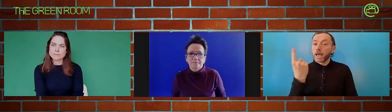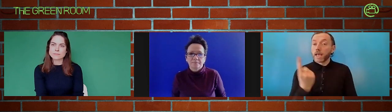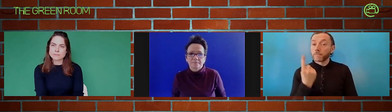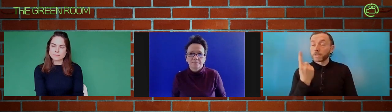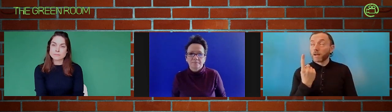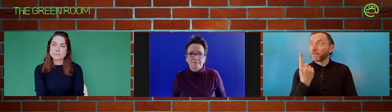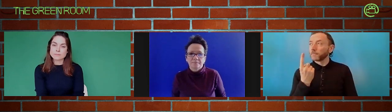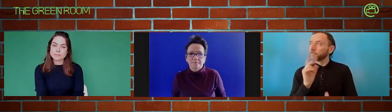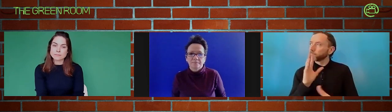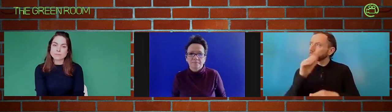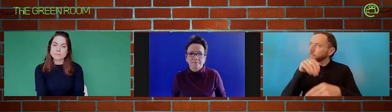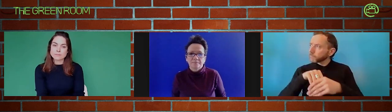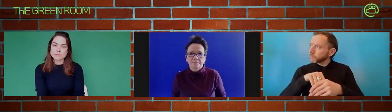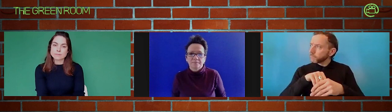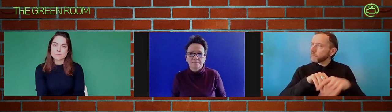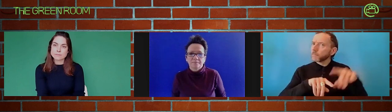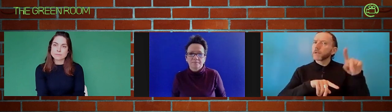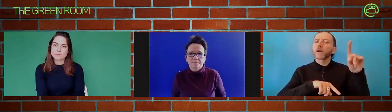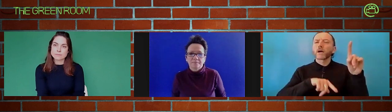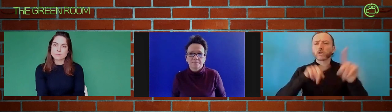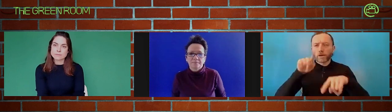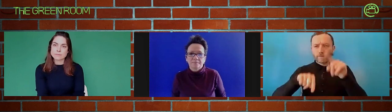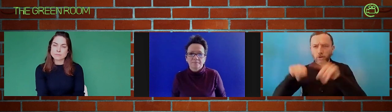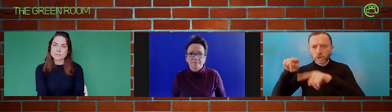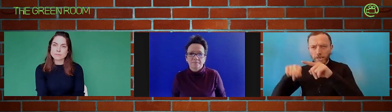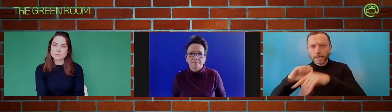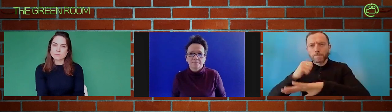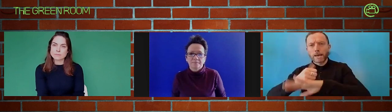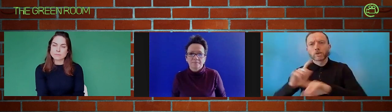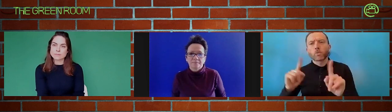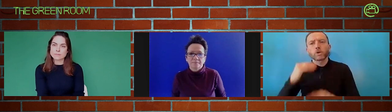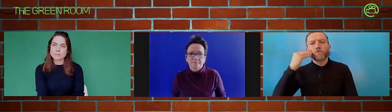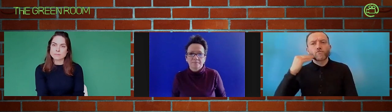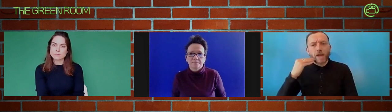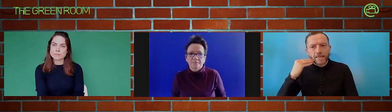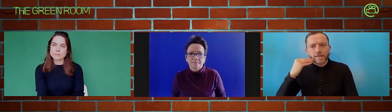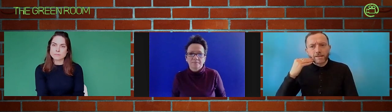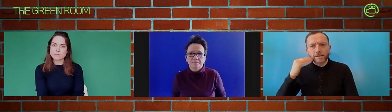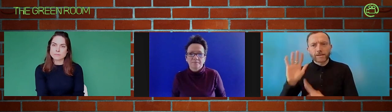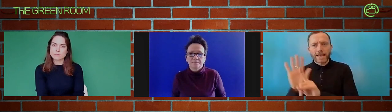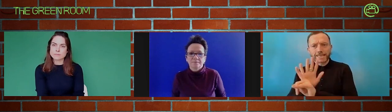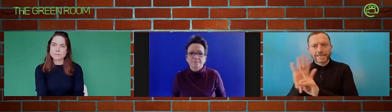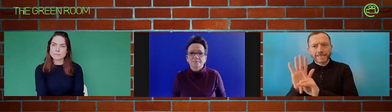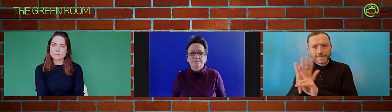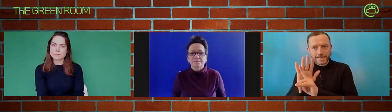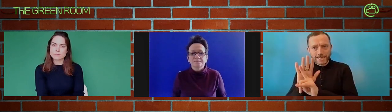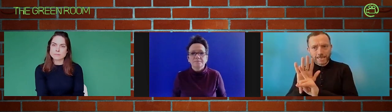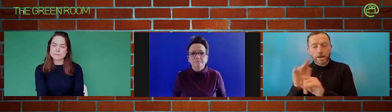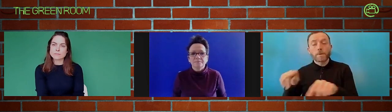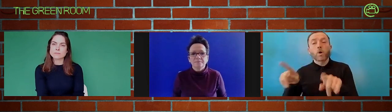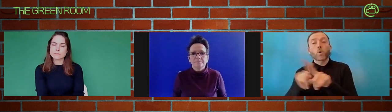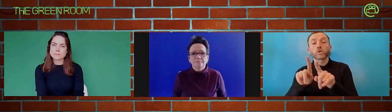diversity in terms of race and ethnicity. But he also included